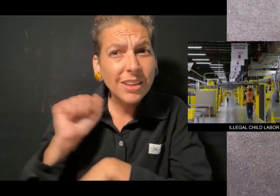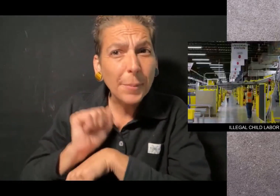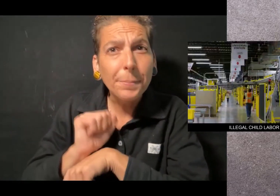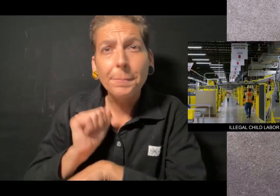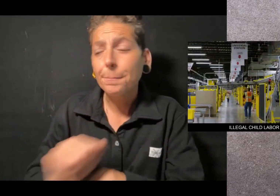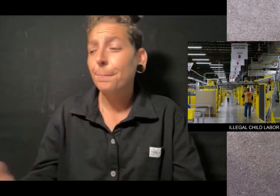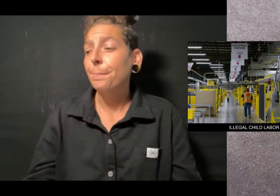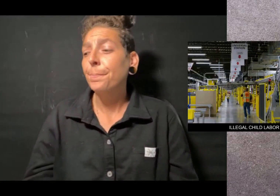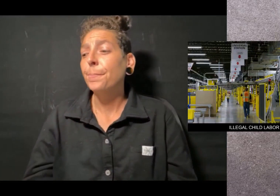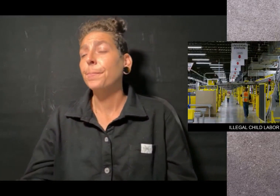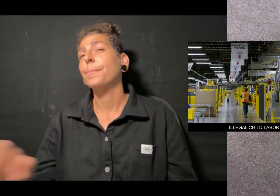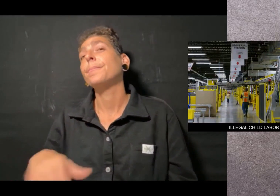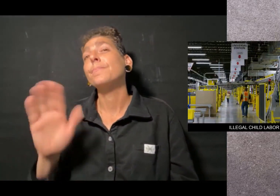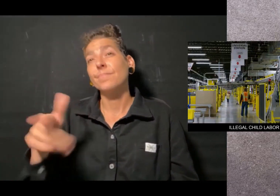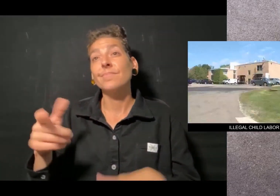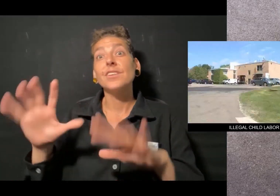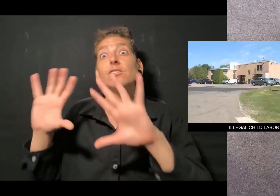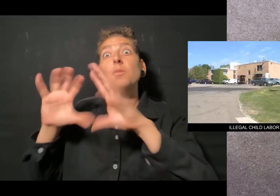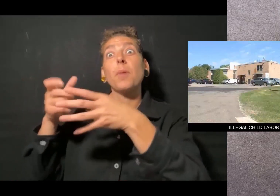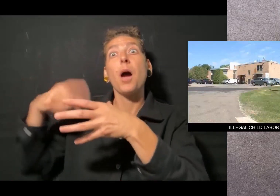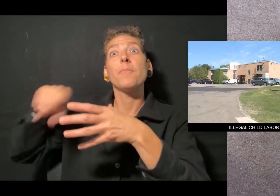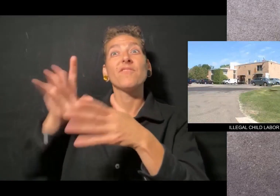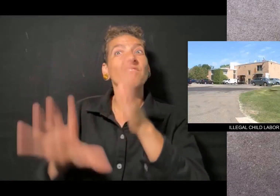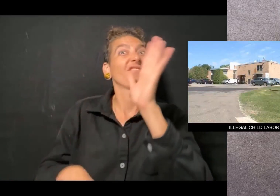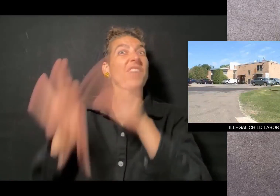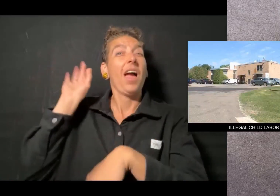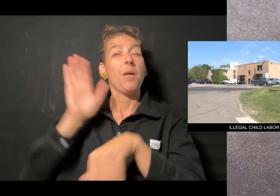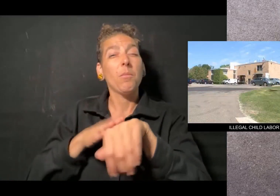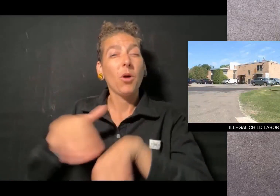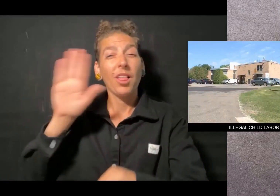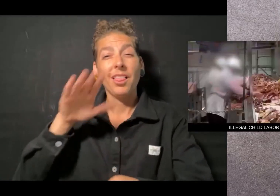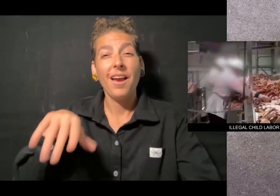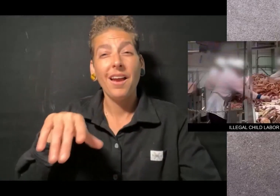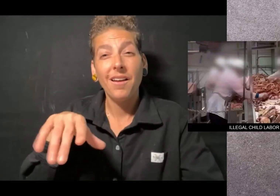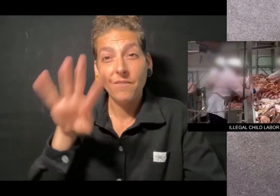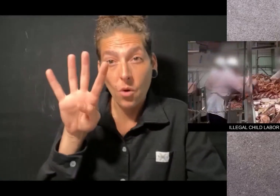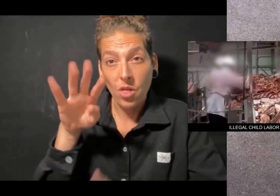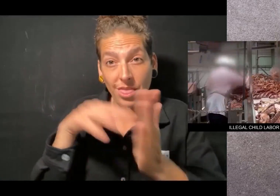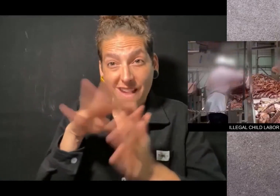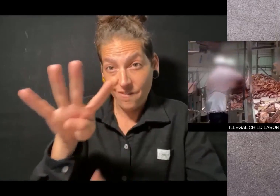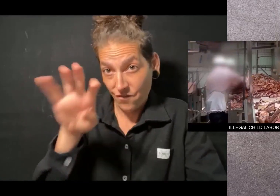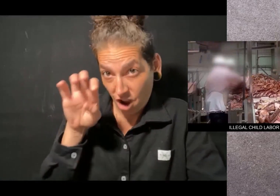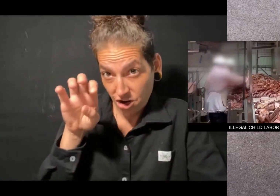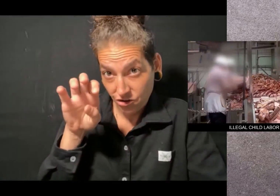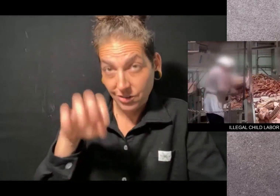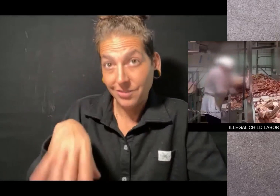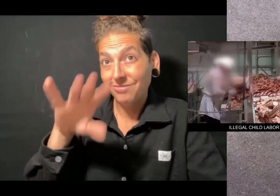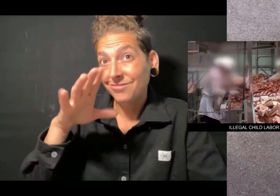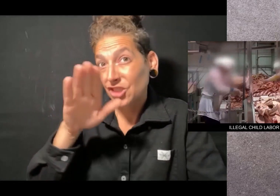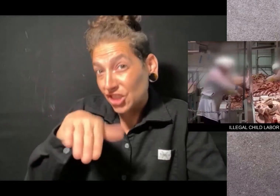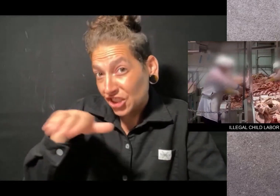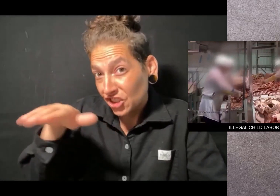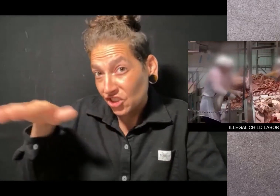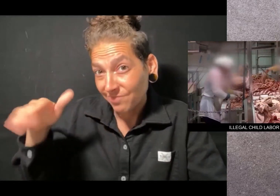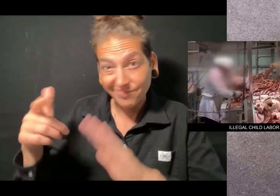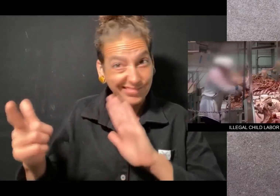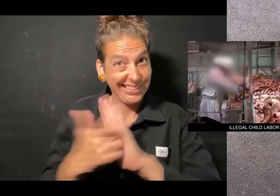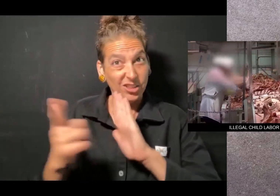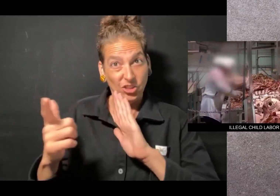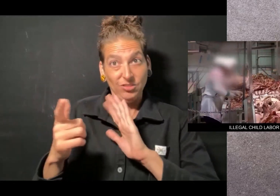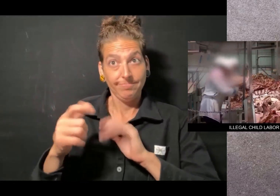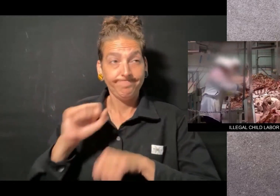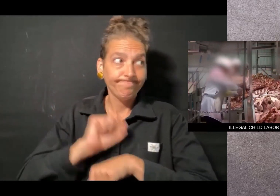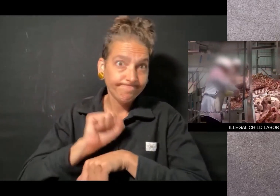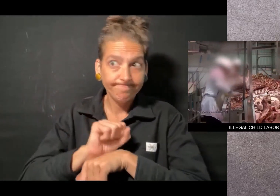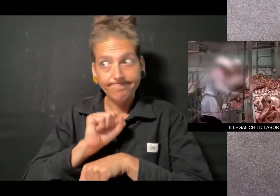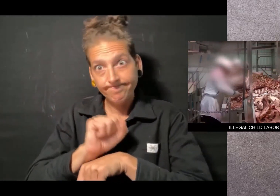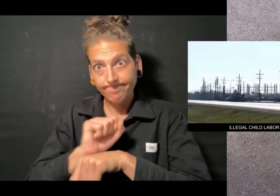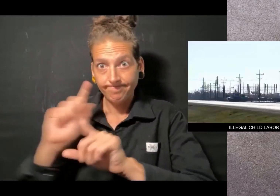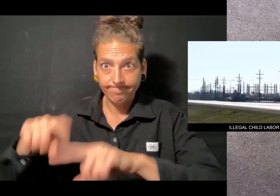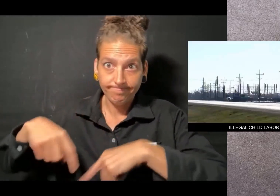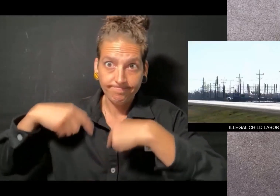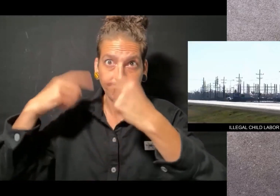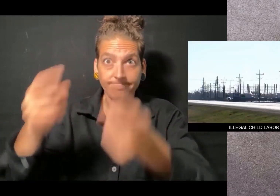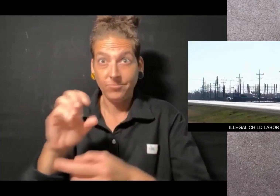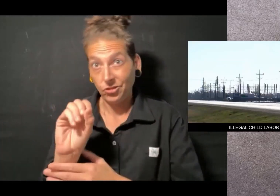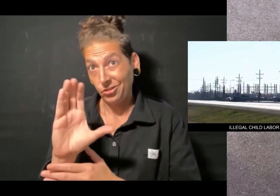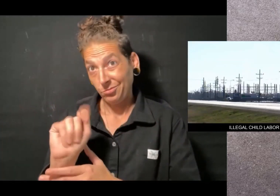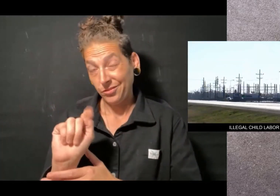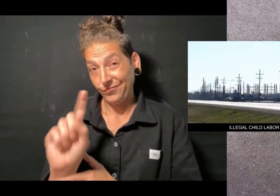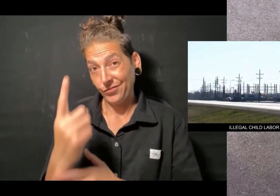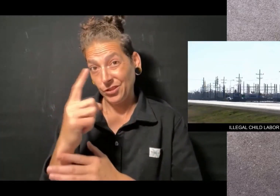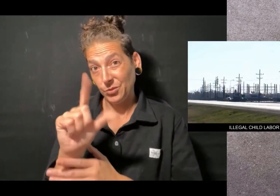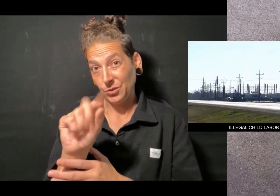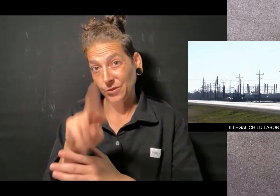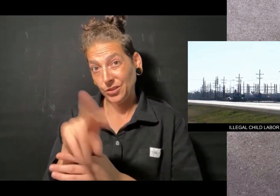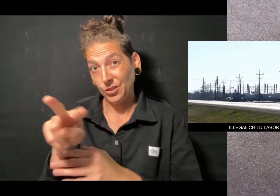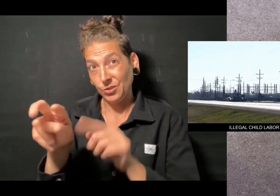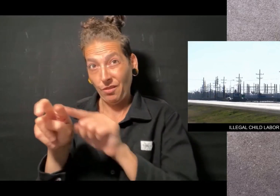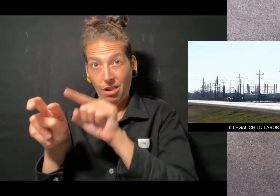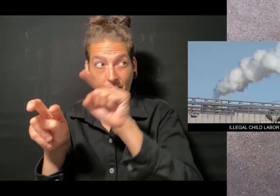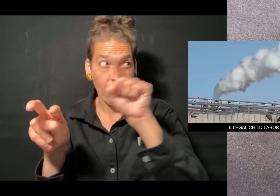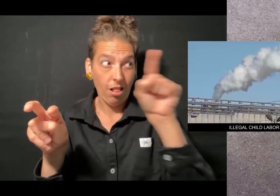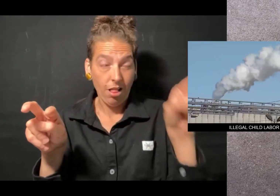jobs the department found more than 4400 children were illegally employed between October 1,